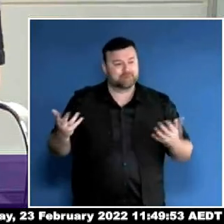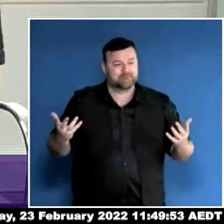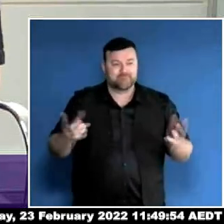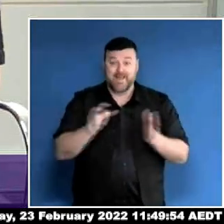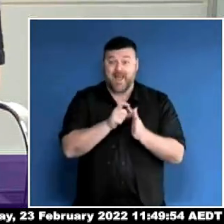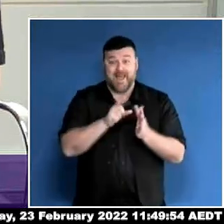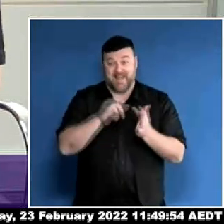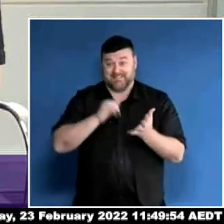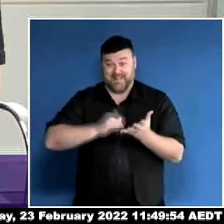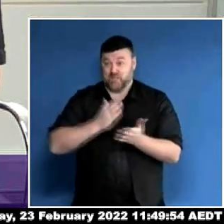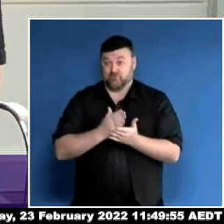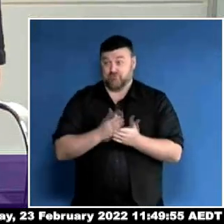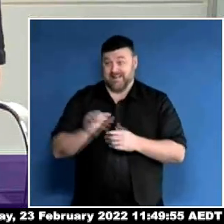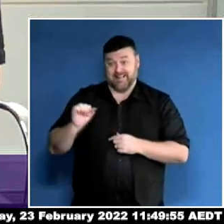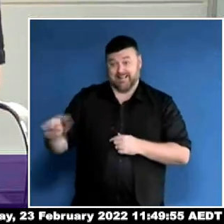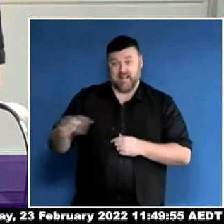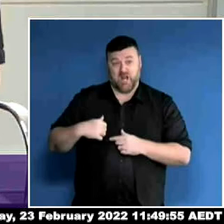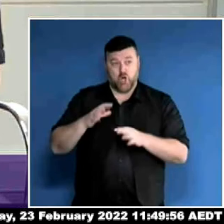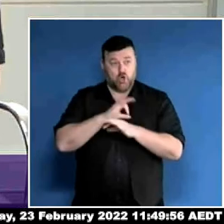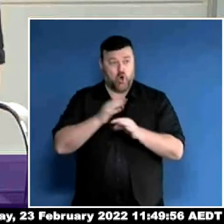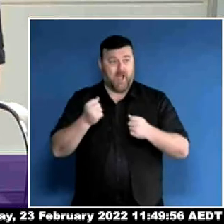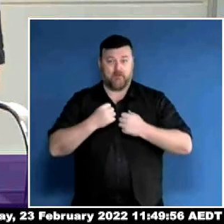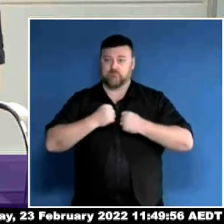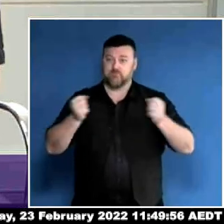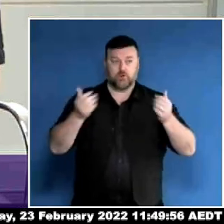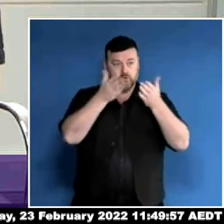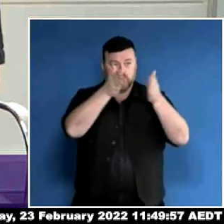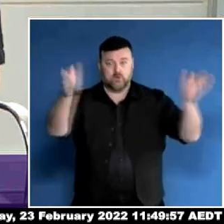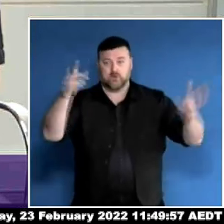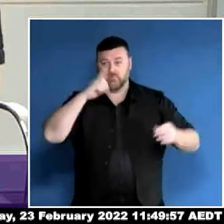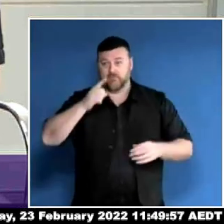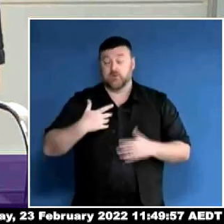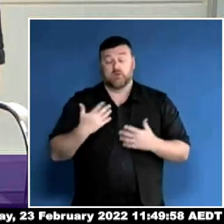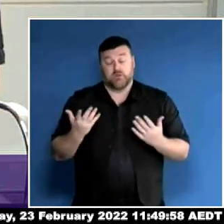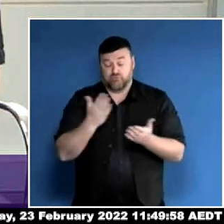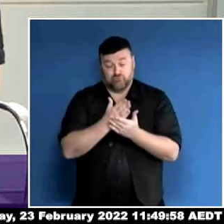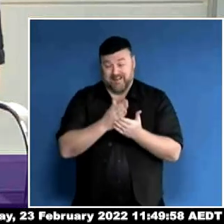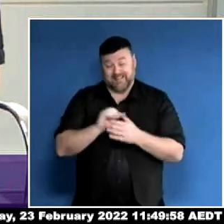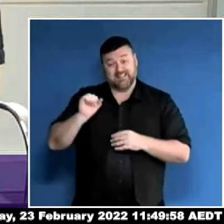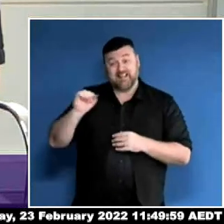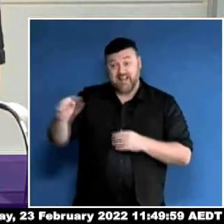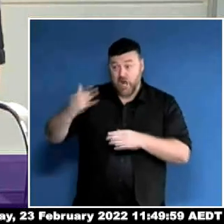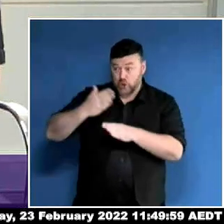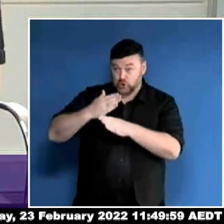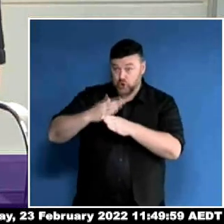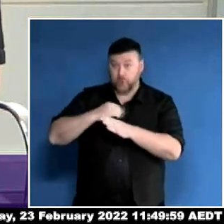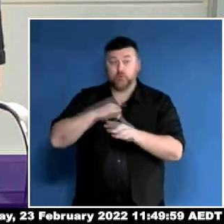Like, if a DES's goal is to place disabled people into employment, they should be everywhere. Because everyone wants to work everywhere.